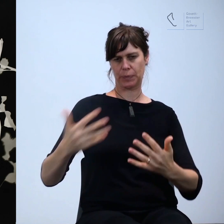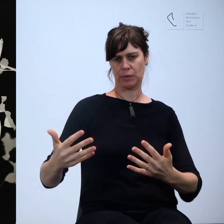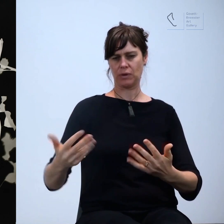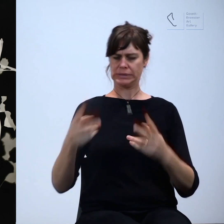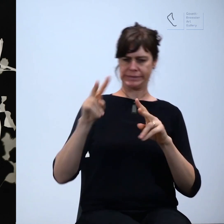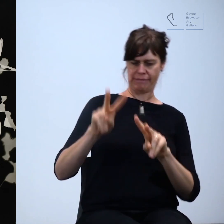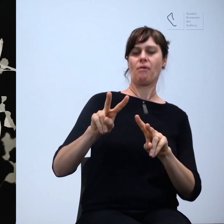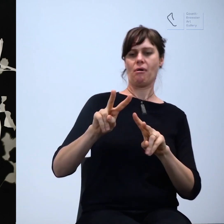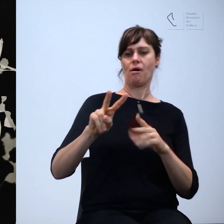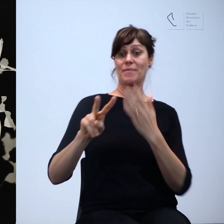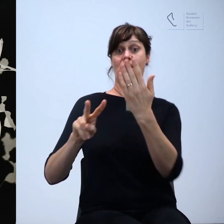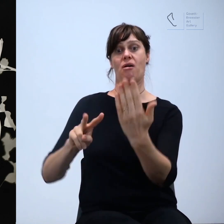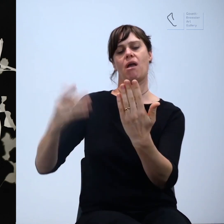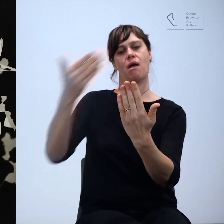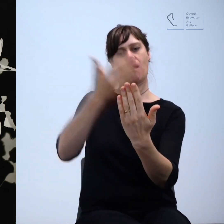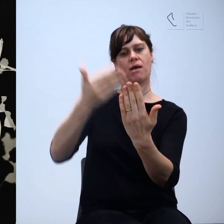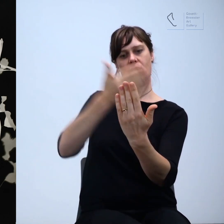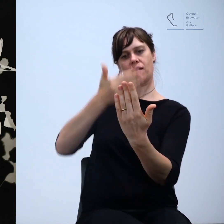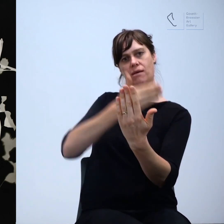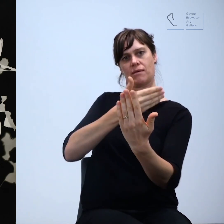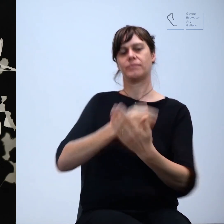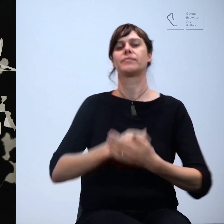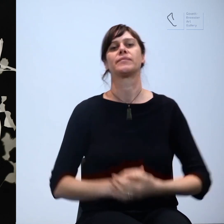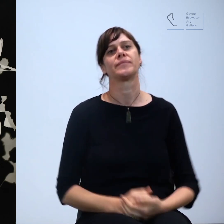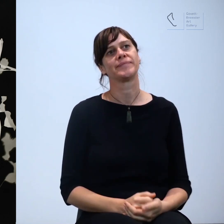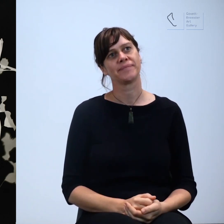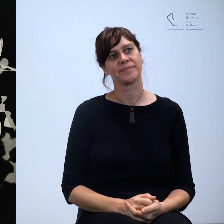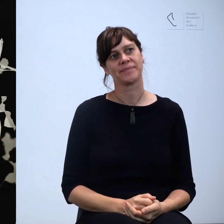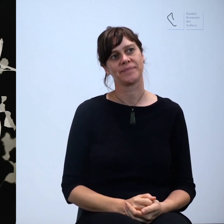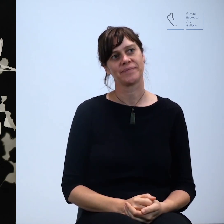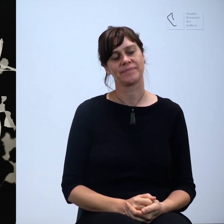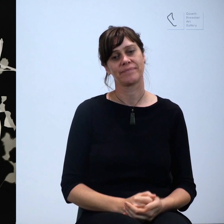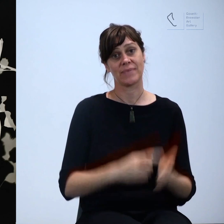so that they would appear super superimposed over the original image.